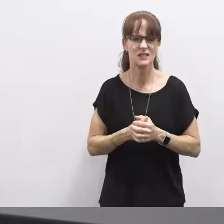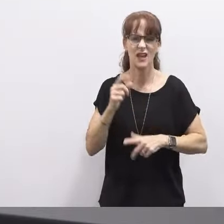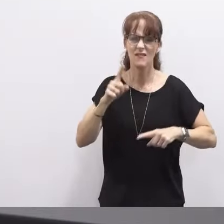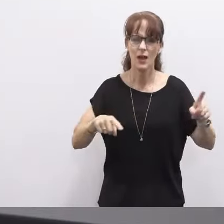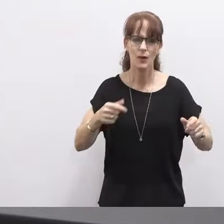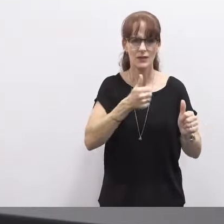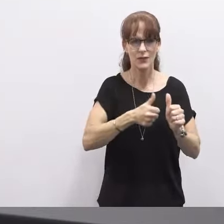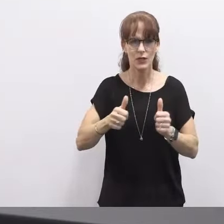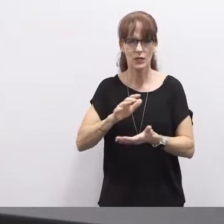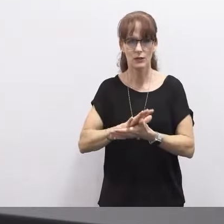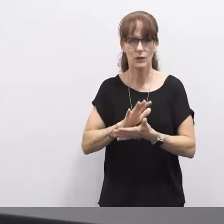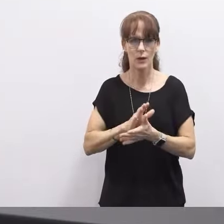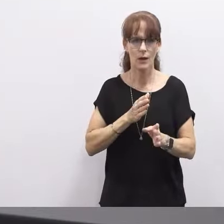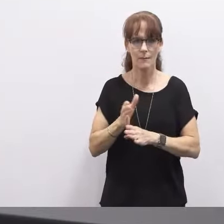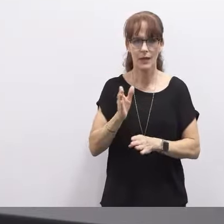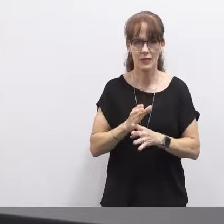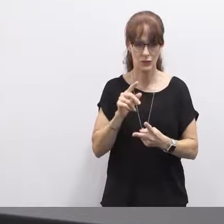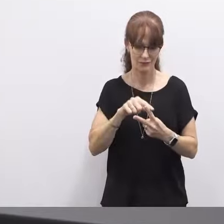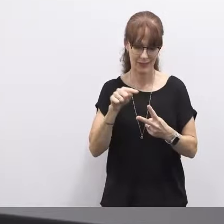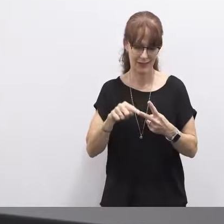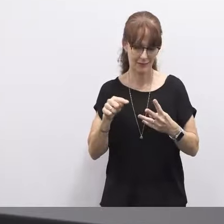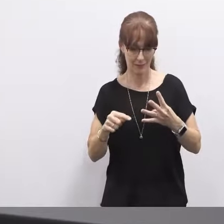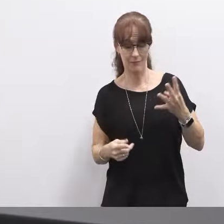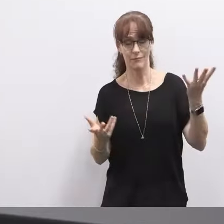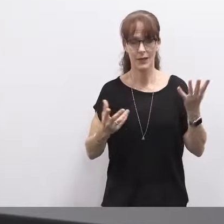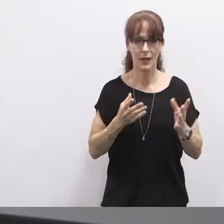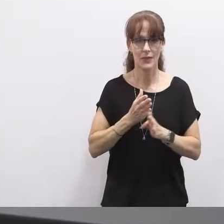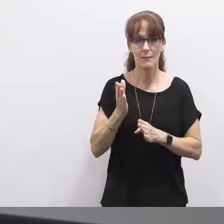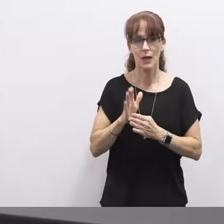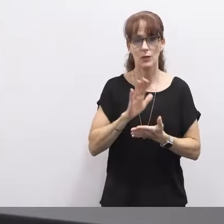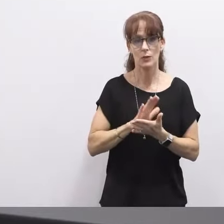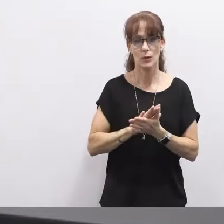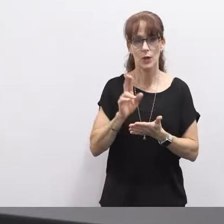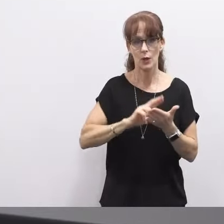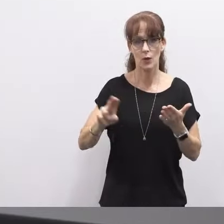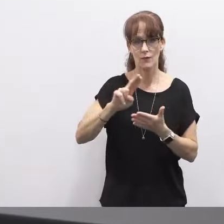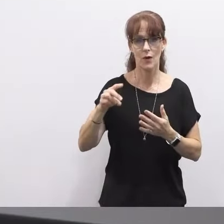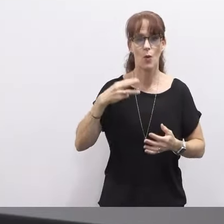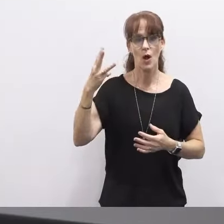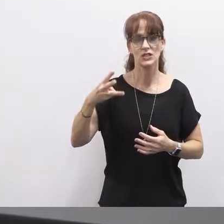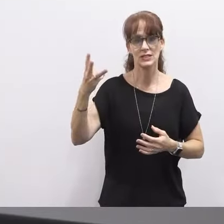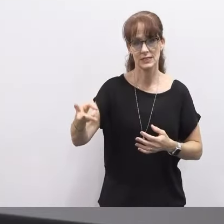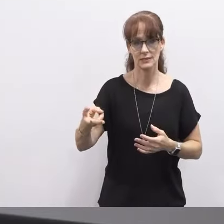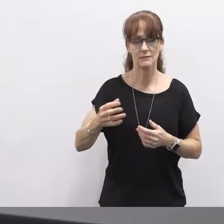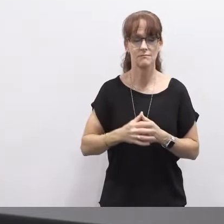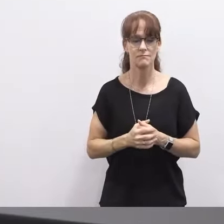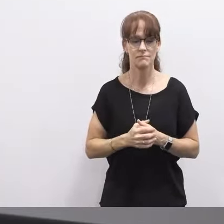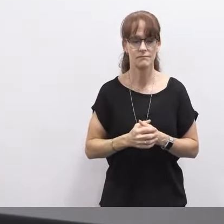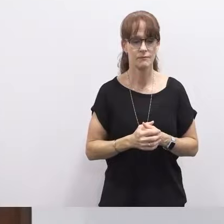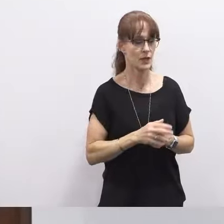but I plan on majoring on either one of those, but one of the main schools that I'm applying to is the University of Washington. Awesome. - You dub.